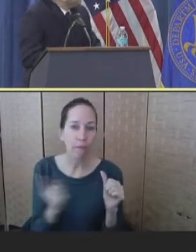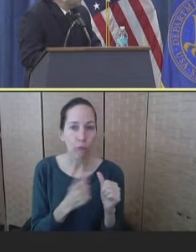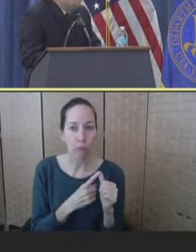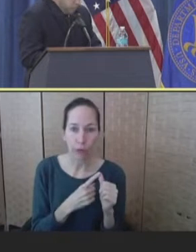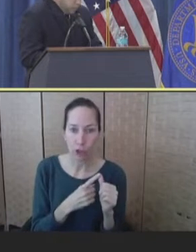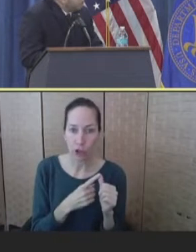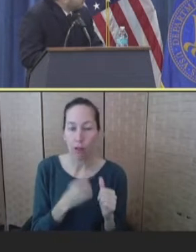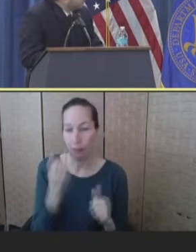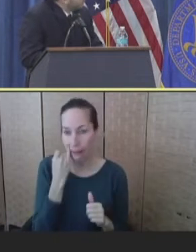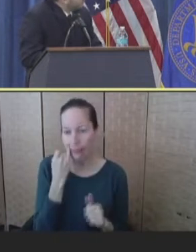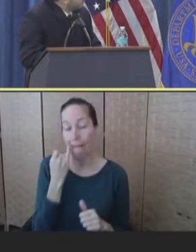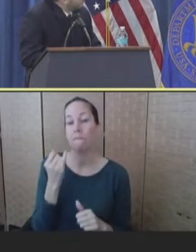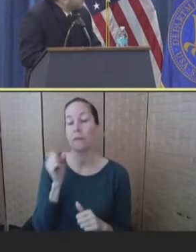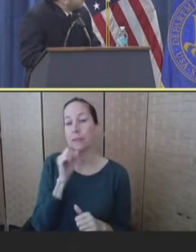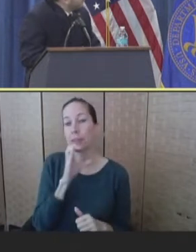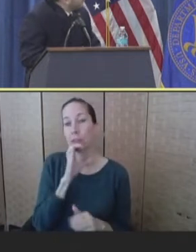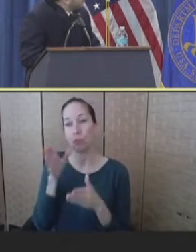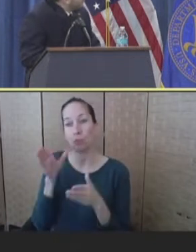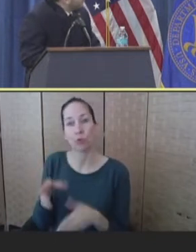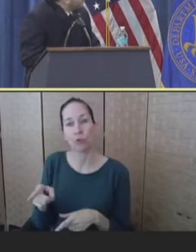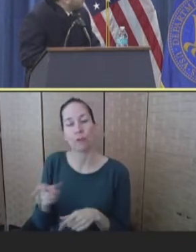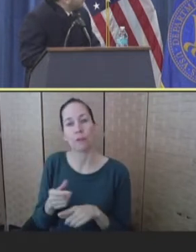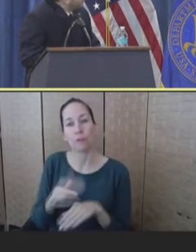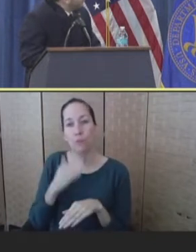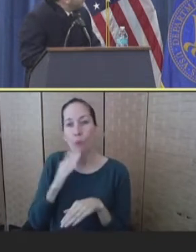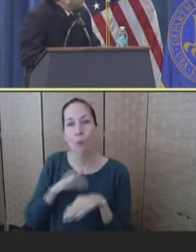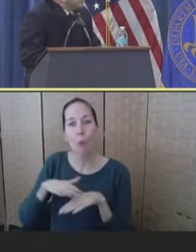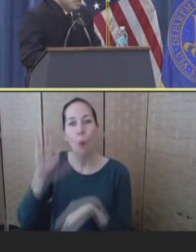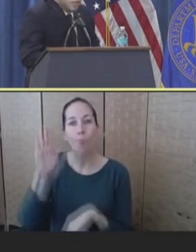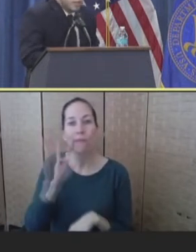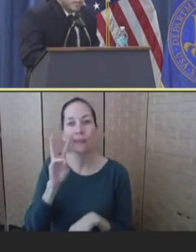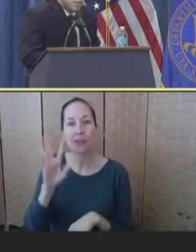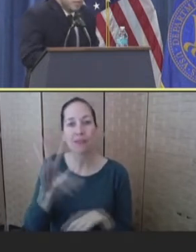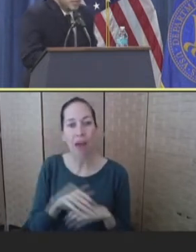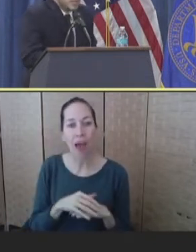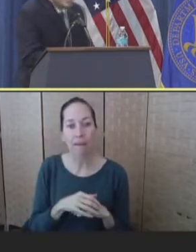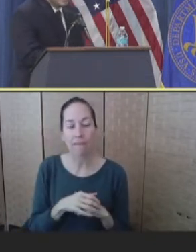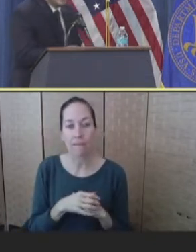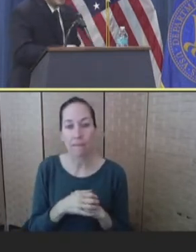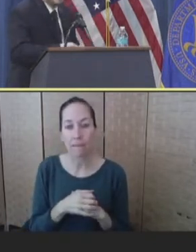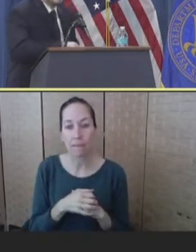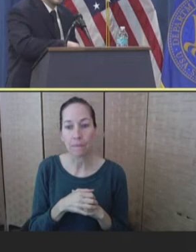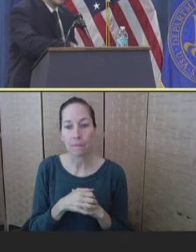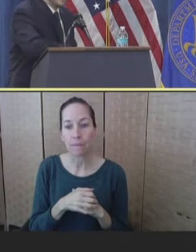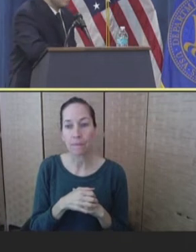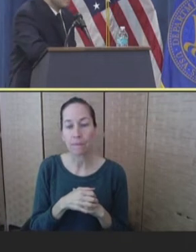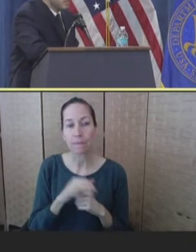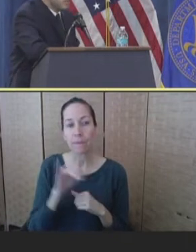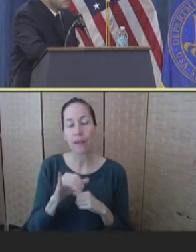So, this slide is largely illustrative.